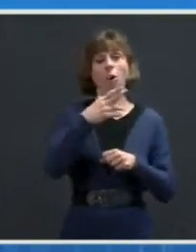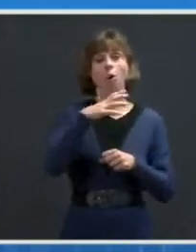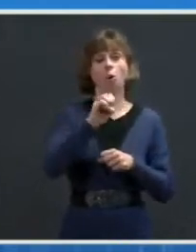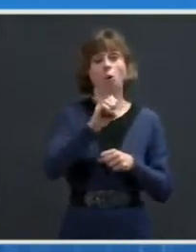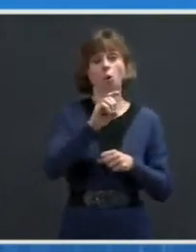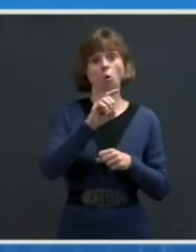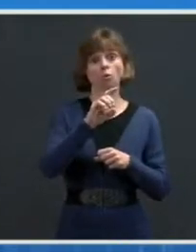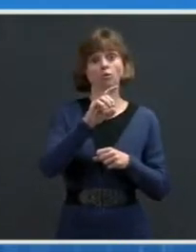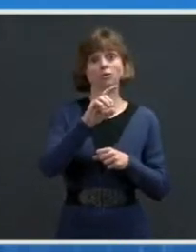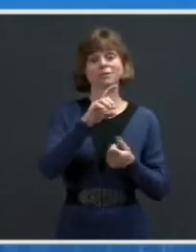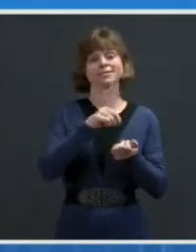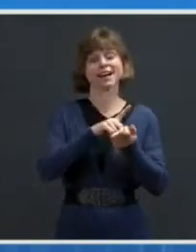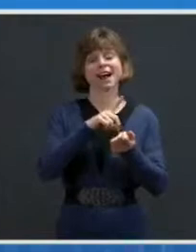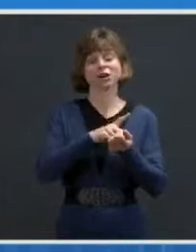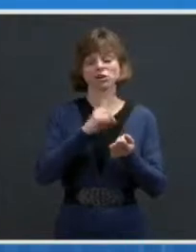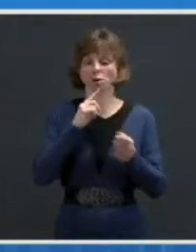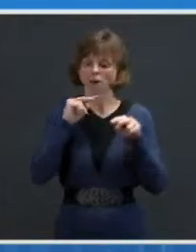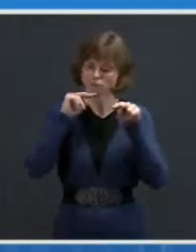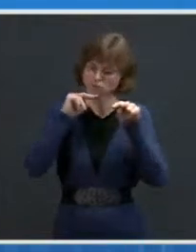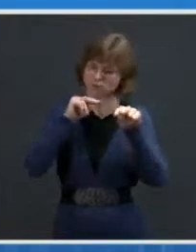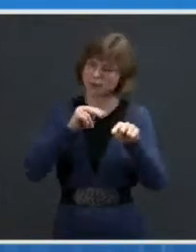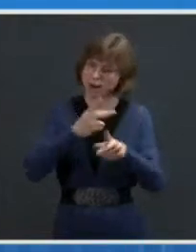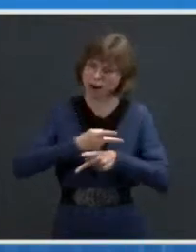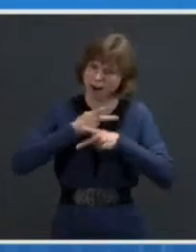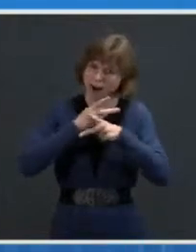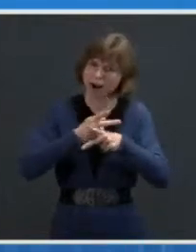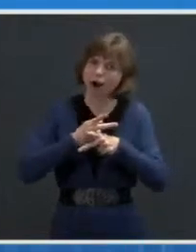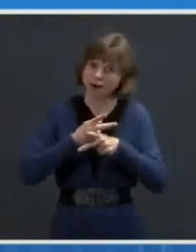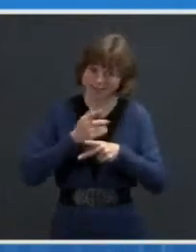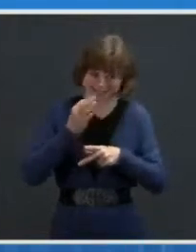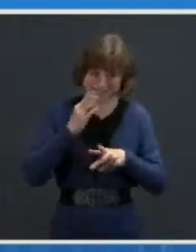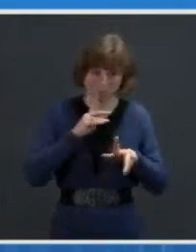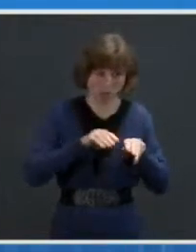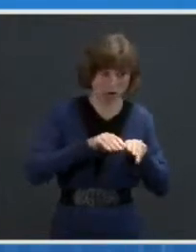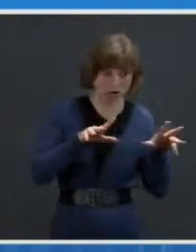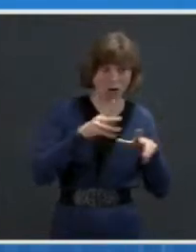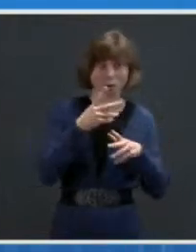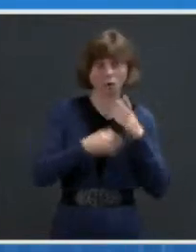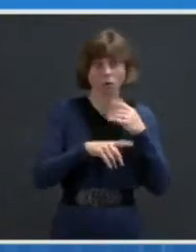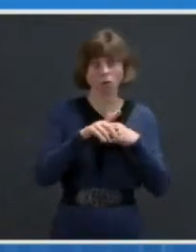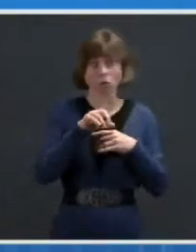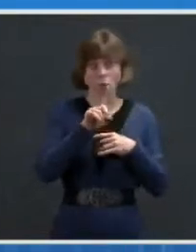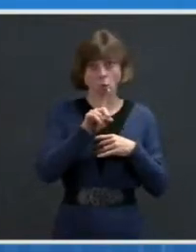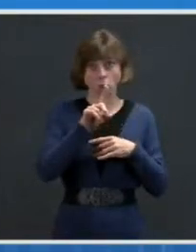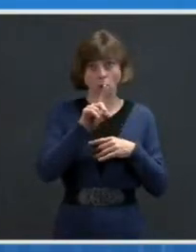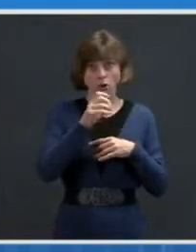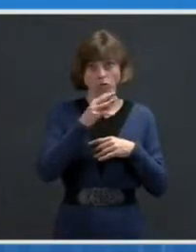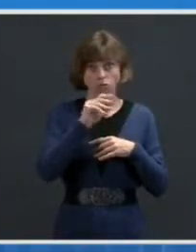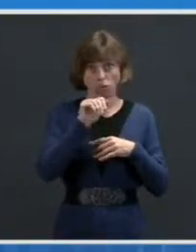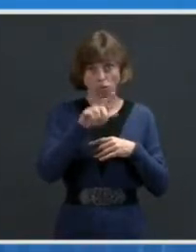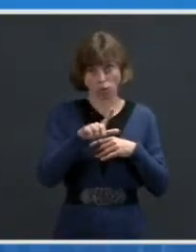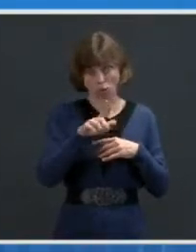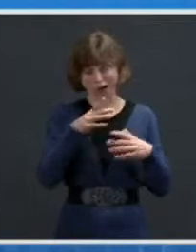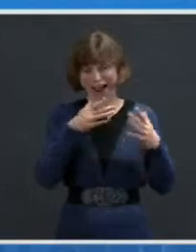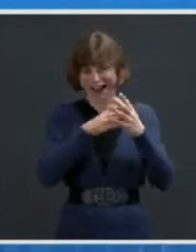MULTIPLE BOROUGHS AND IS GAINING